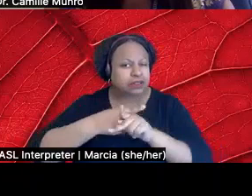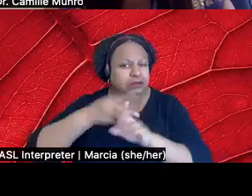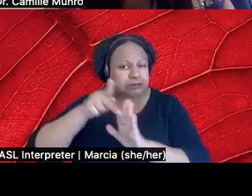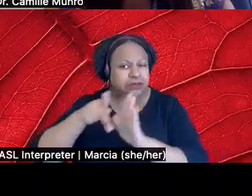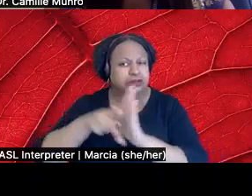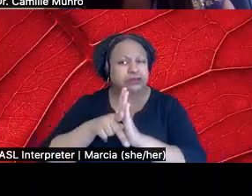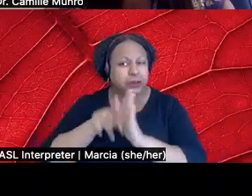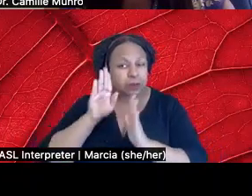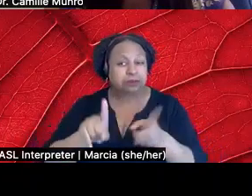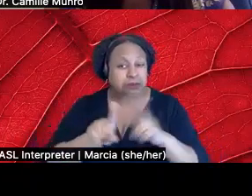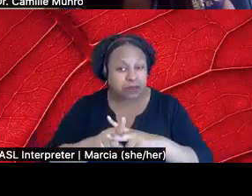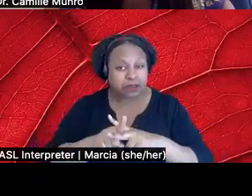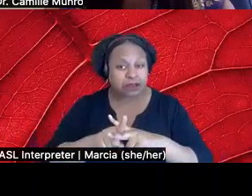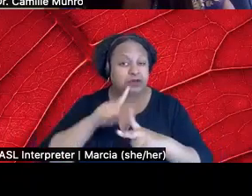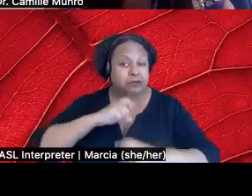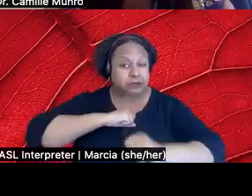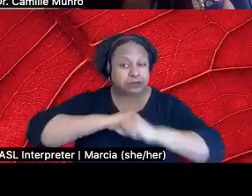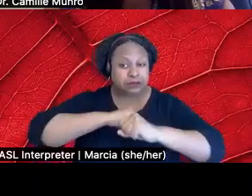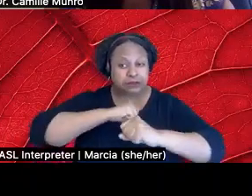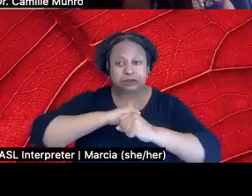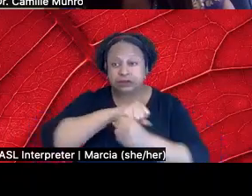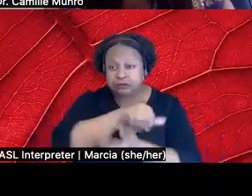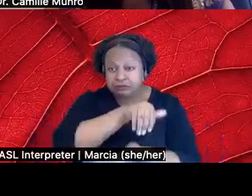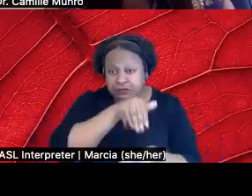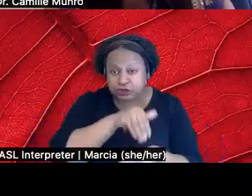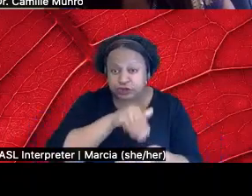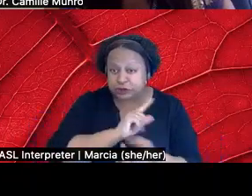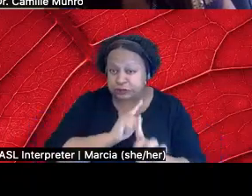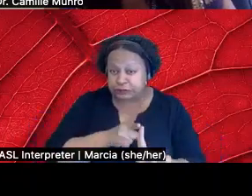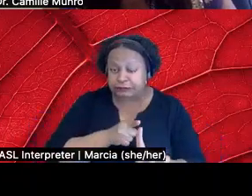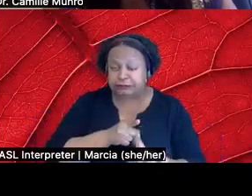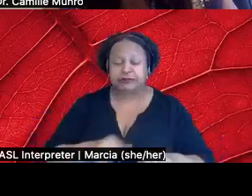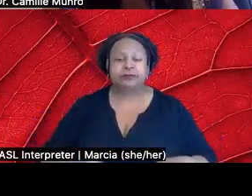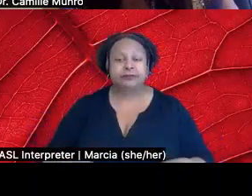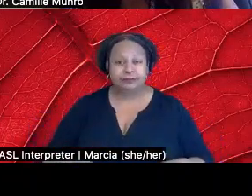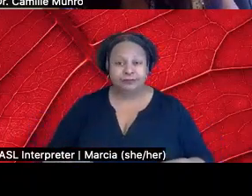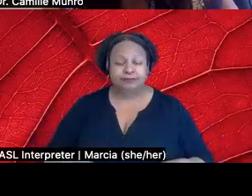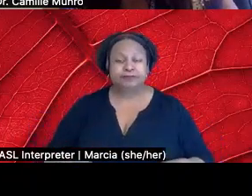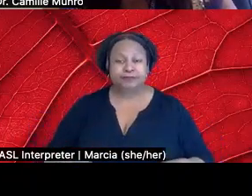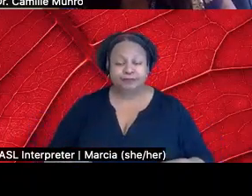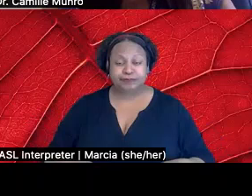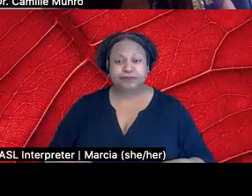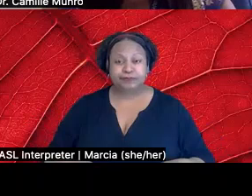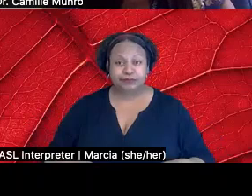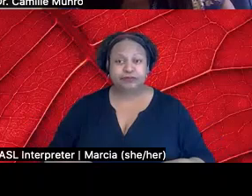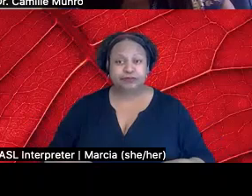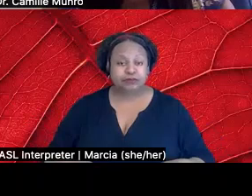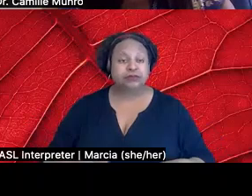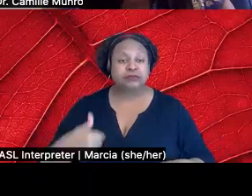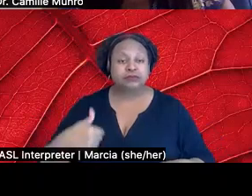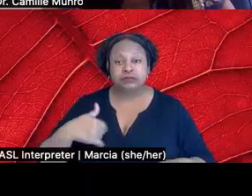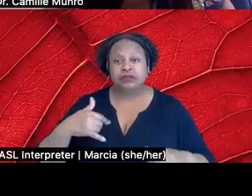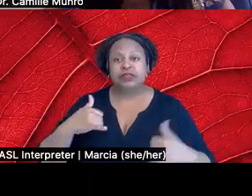for physicians specifically. And so this comes to my work in Ottawa with Dr. Monroe.